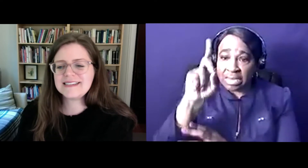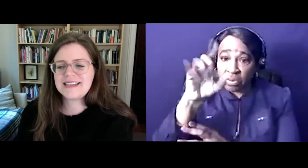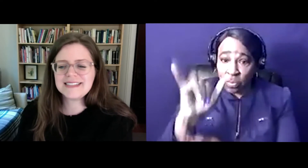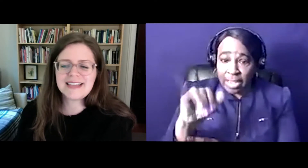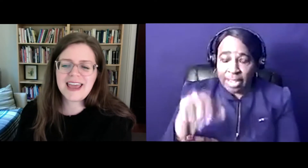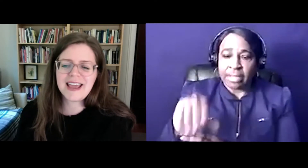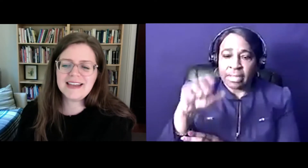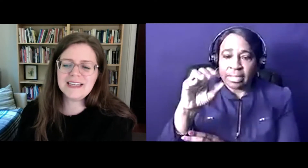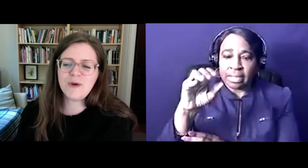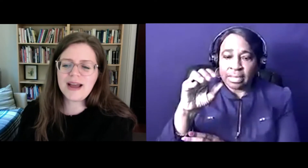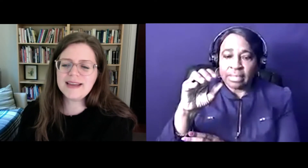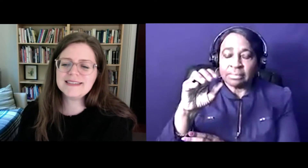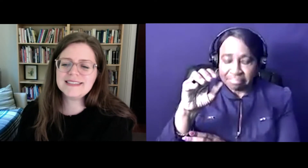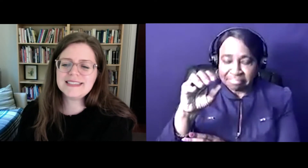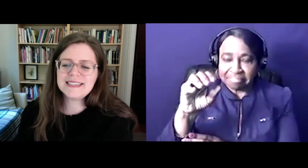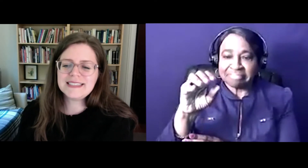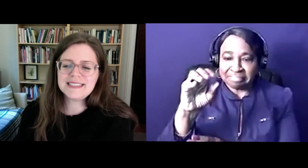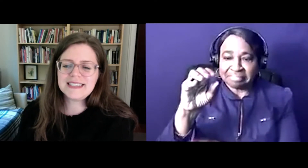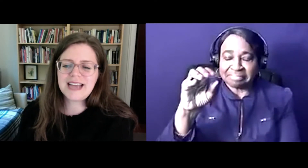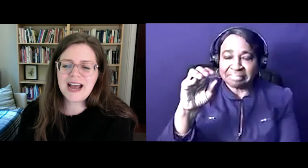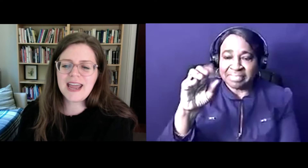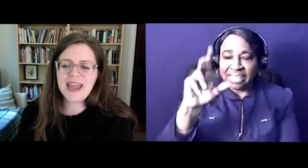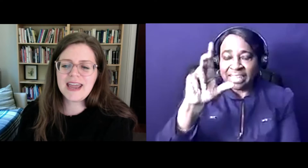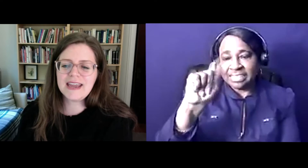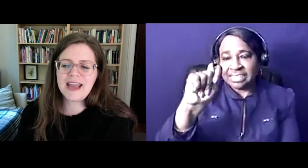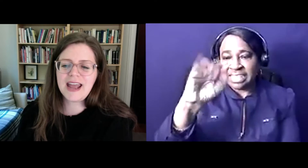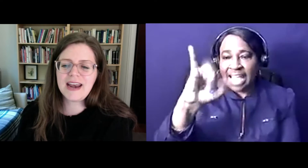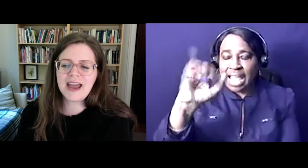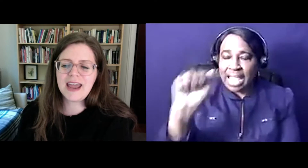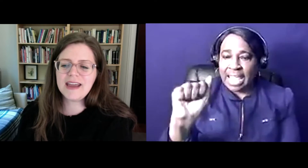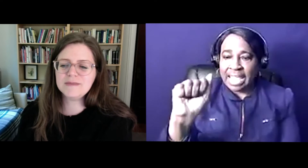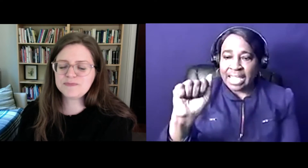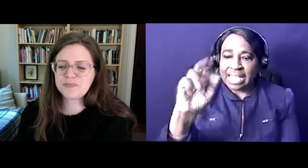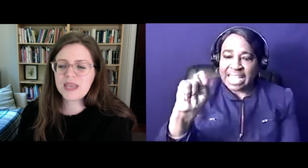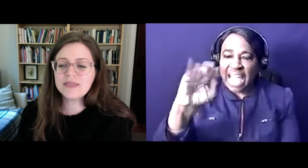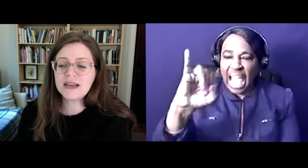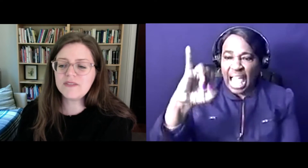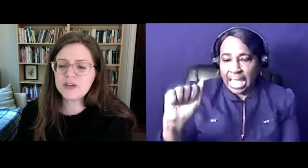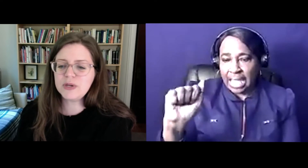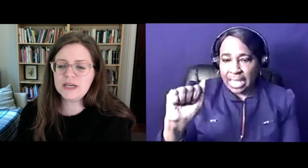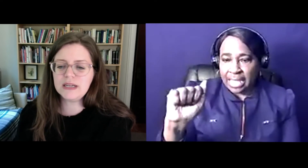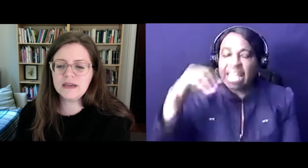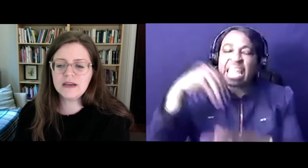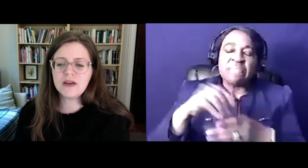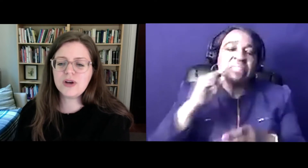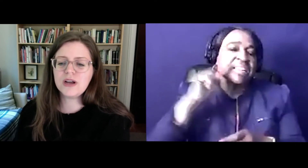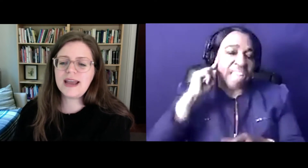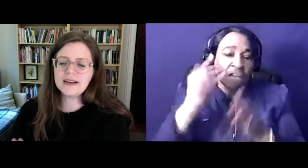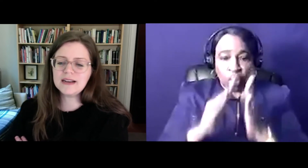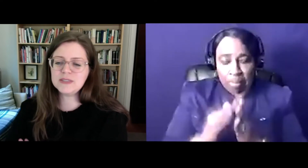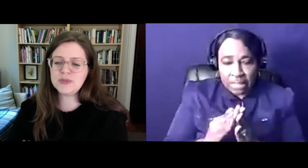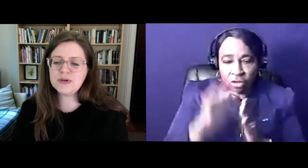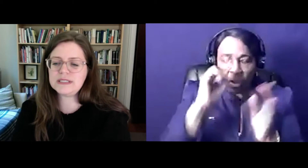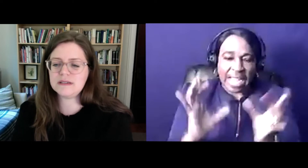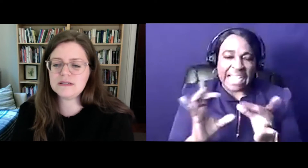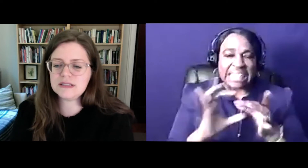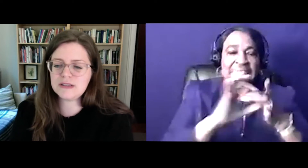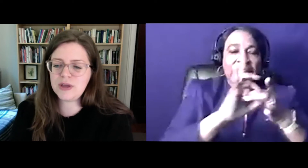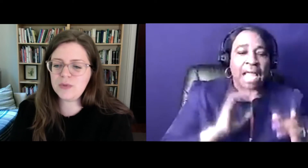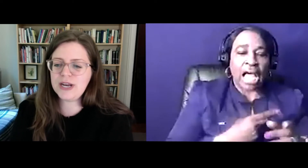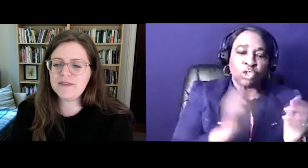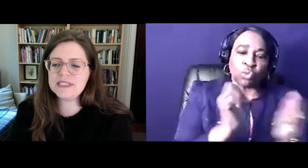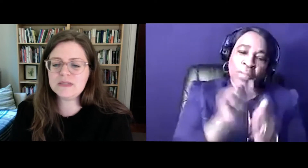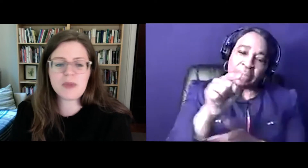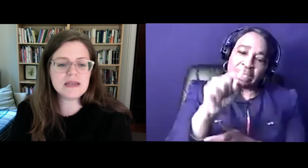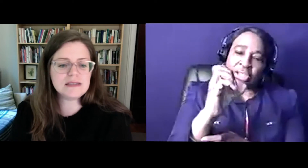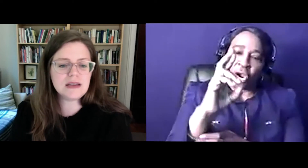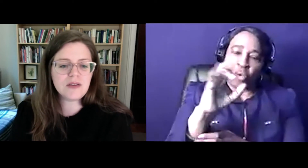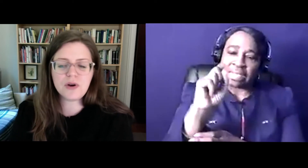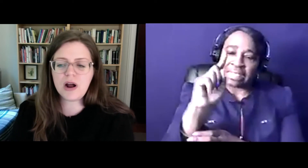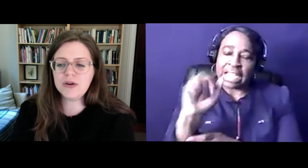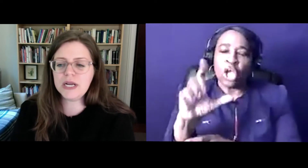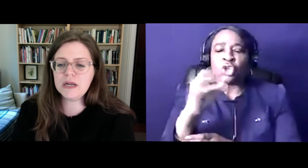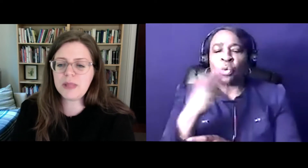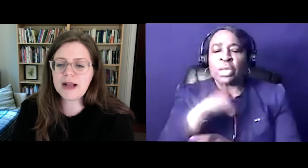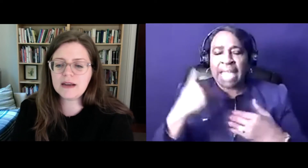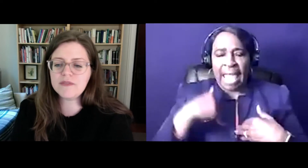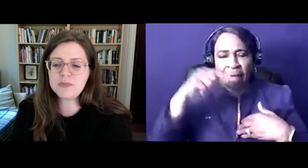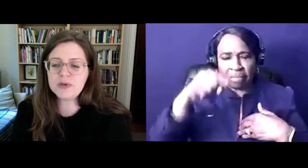in the Deaf community for connecting us with Crystal so that we could have this space for honoring Black Deaf communities.